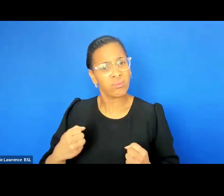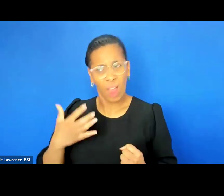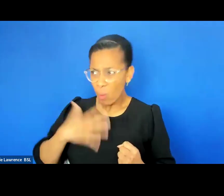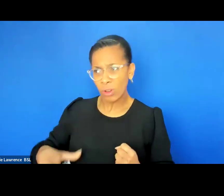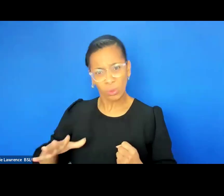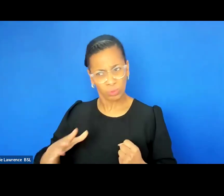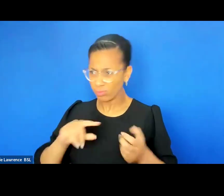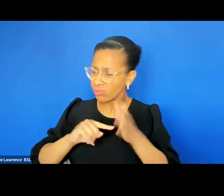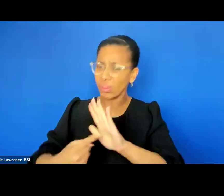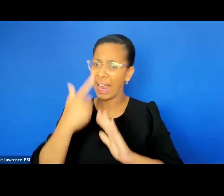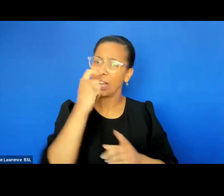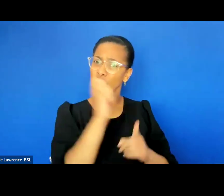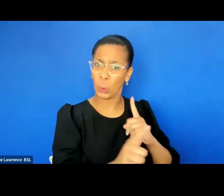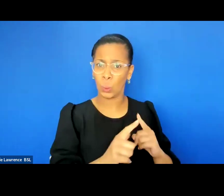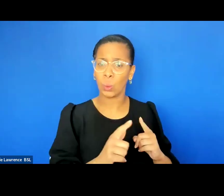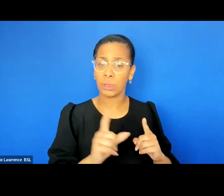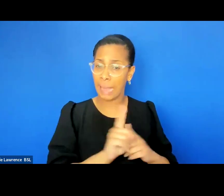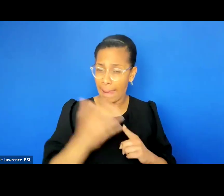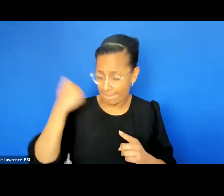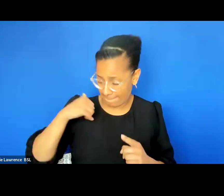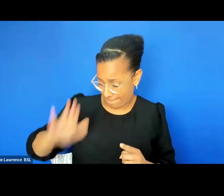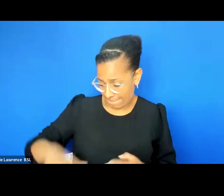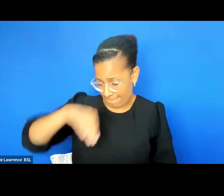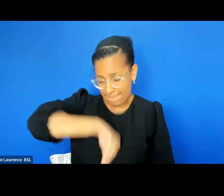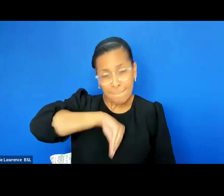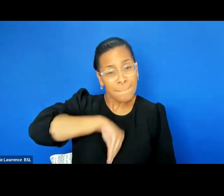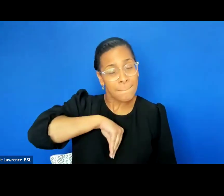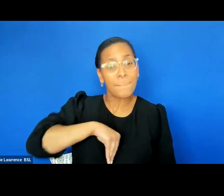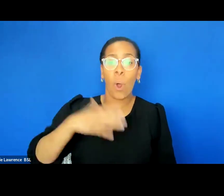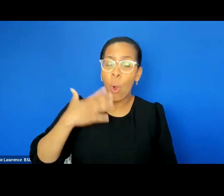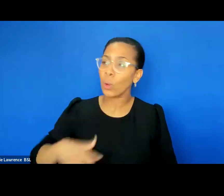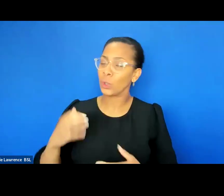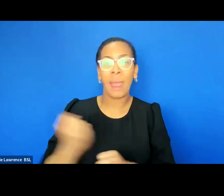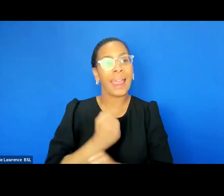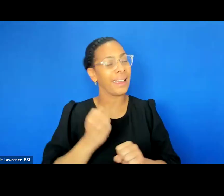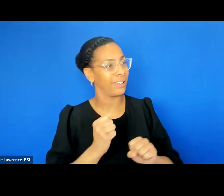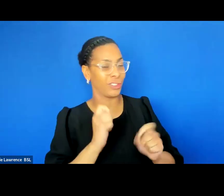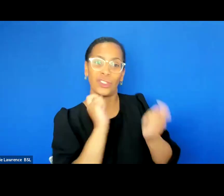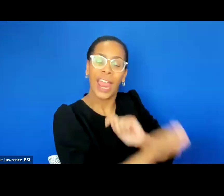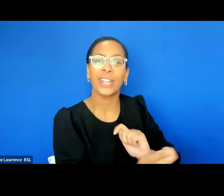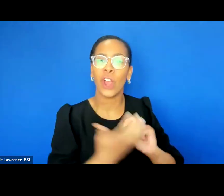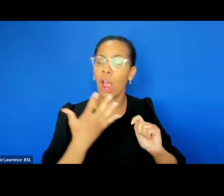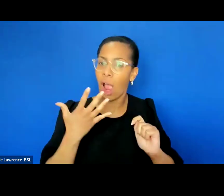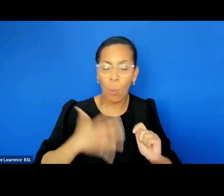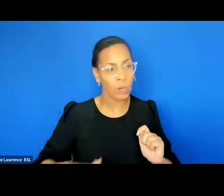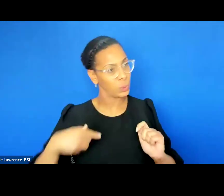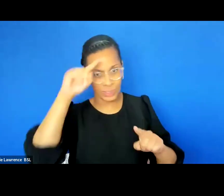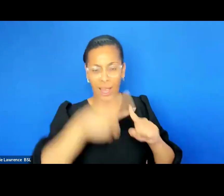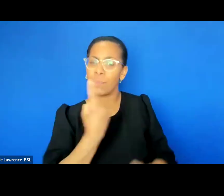a change, she was still in me, and I think she's louder than ever today. I didn't want people making decisions for me. Now, I agree,